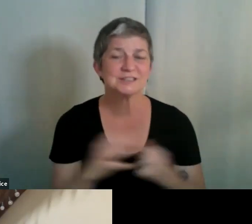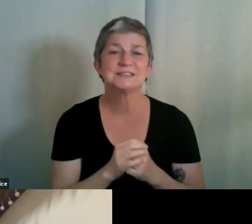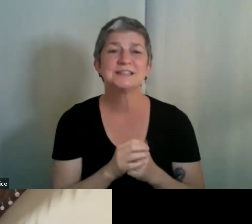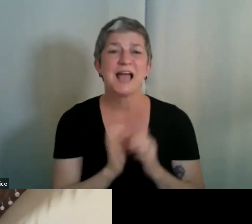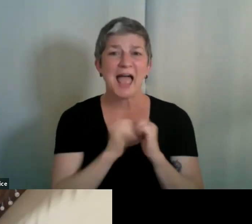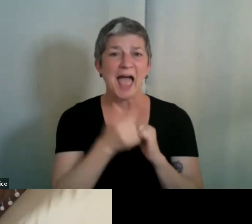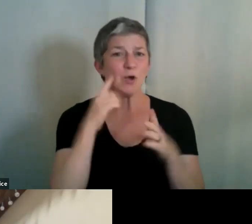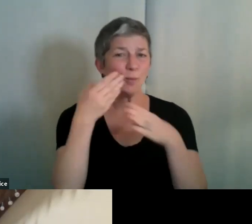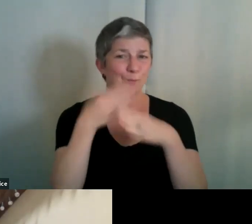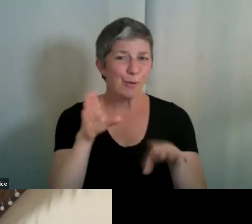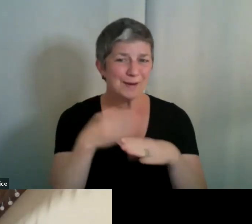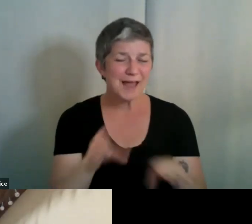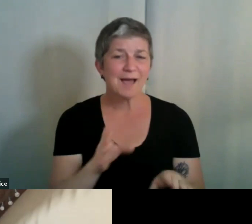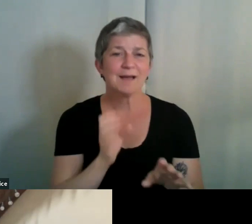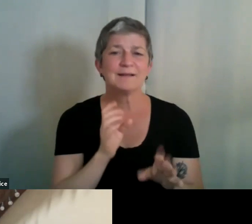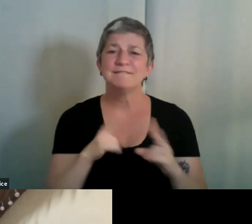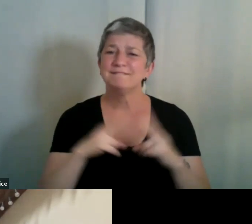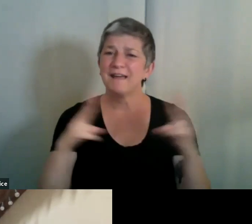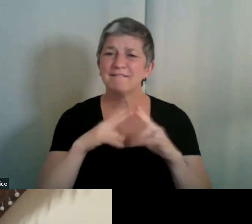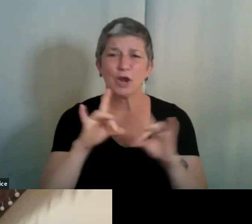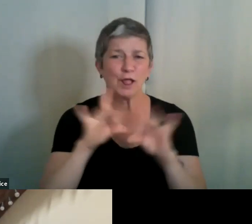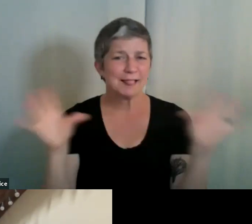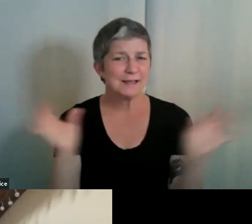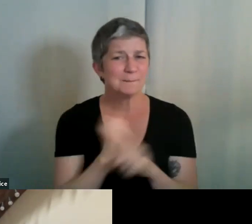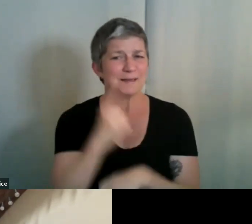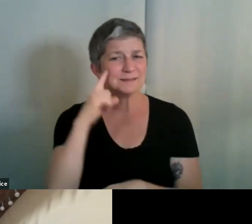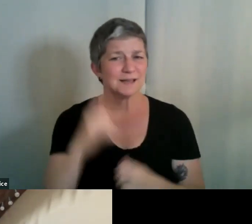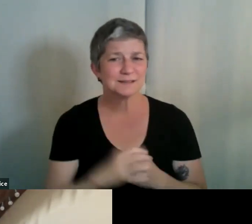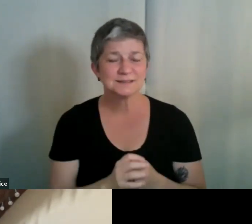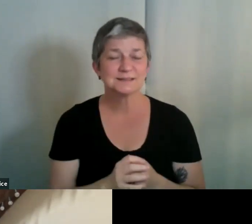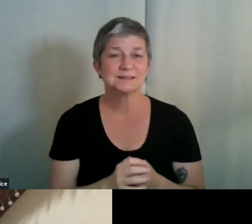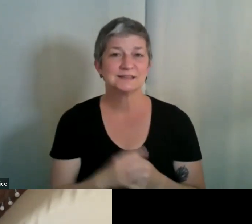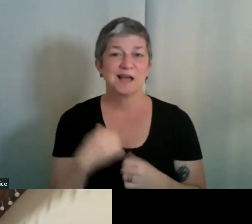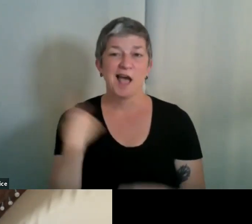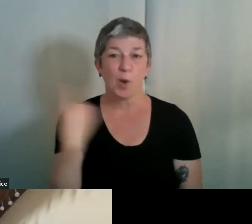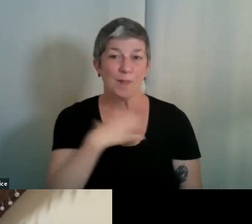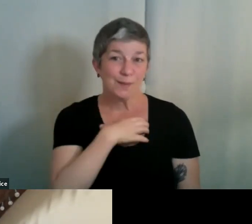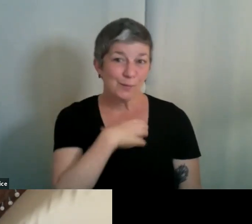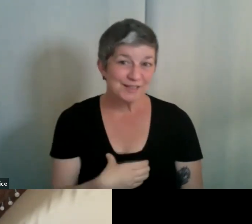broke it down made so much sense. I only wish that this